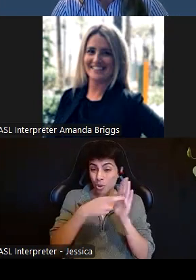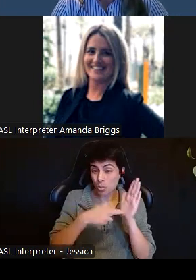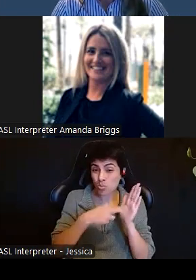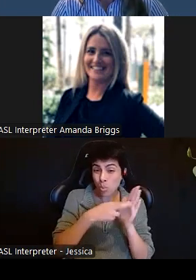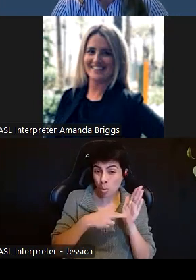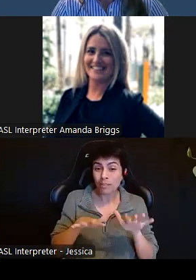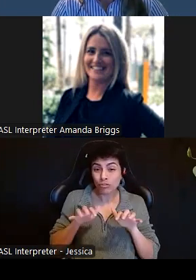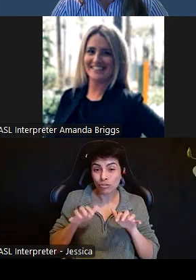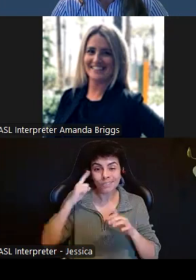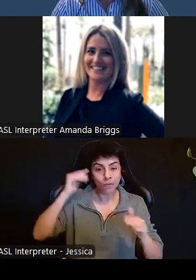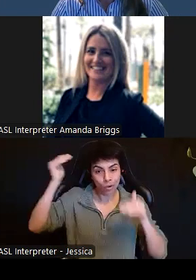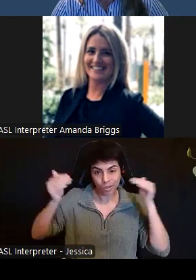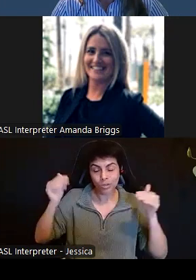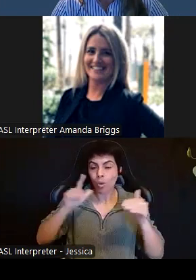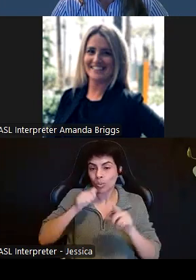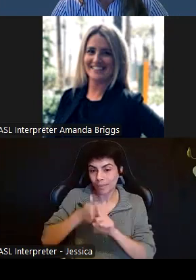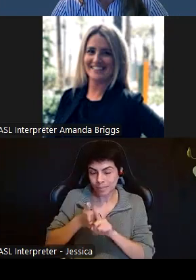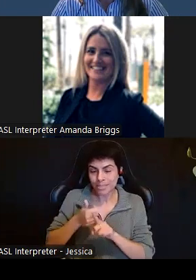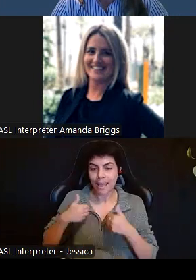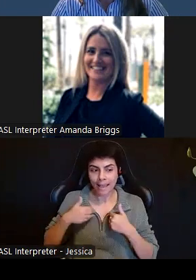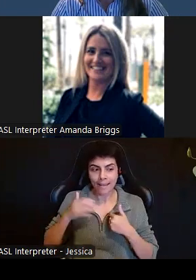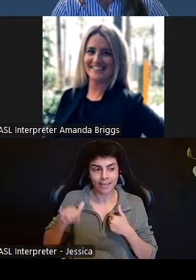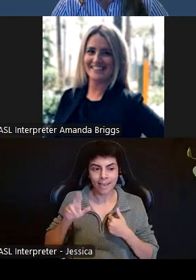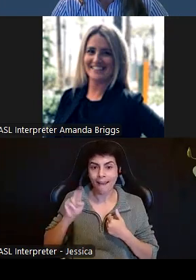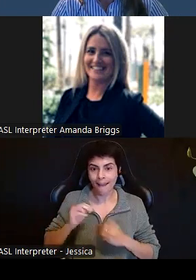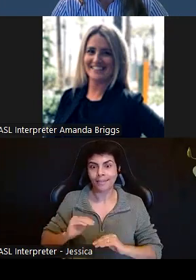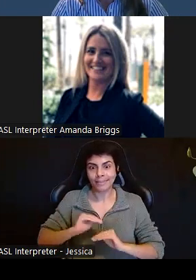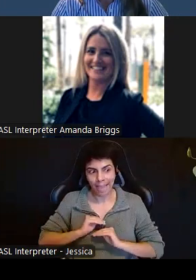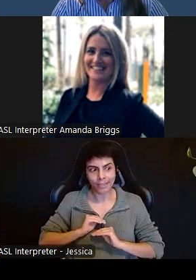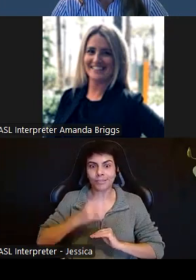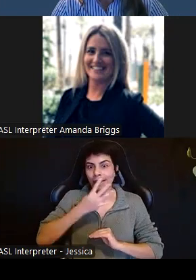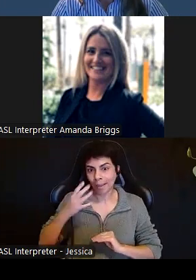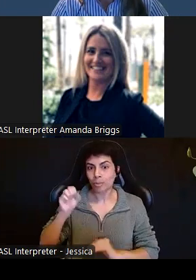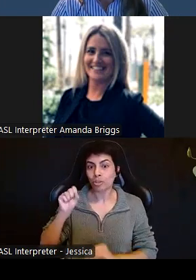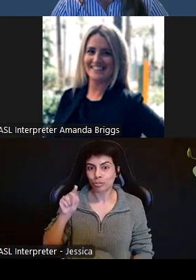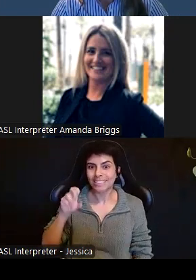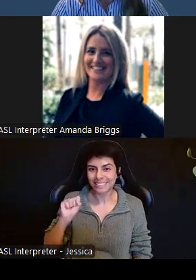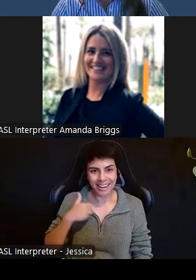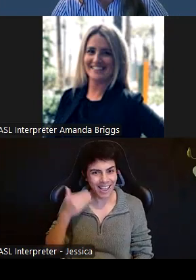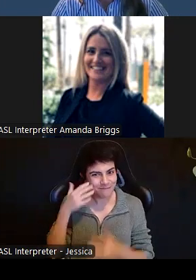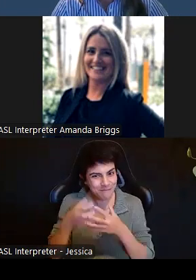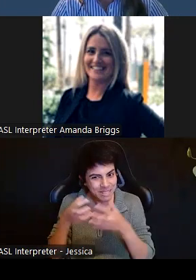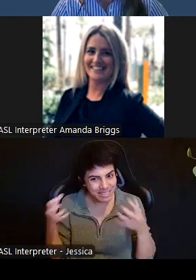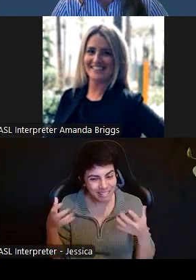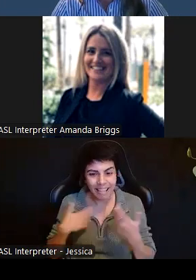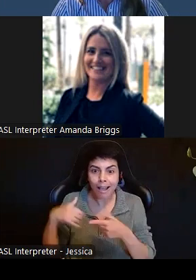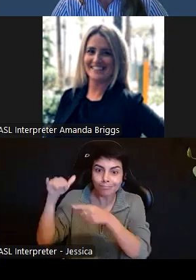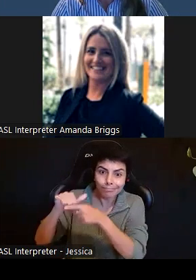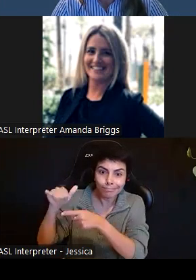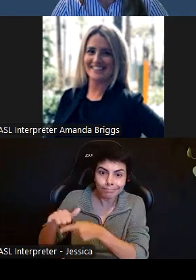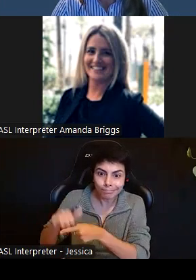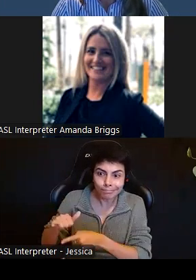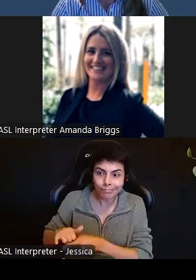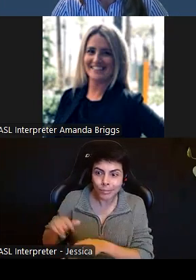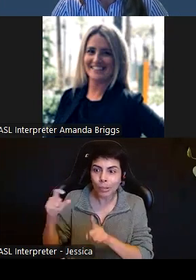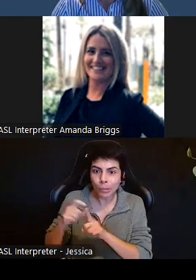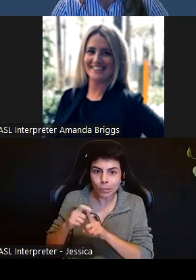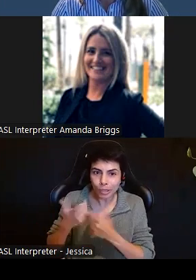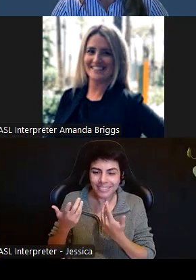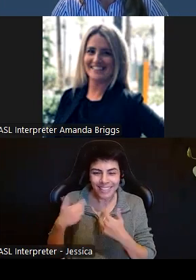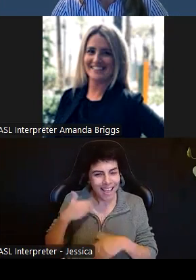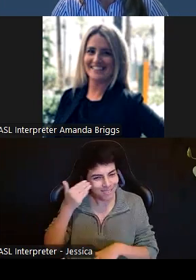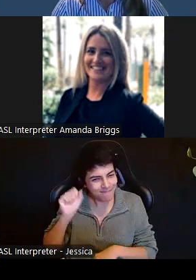with unsatisfactory immigration status. That's a lot of jargony terms all in one.